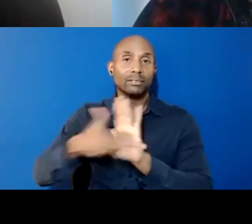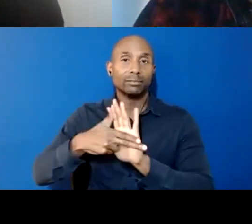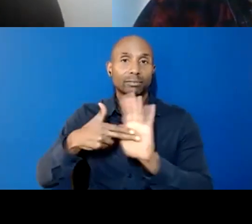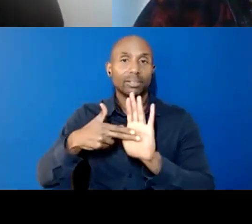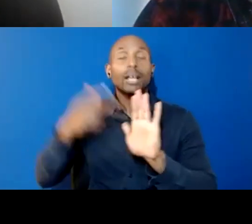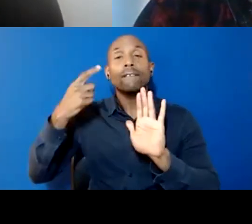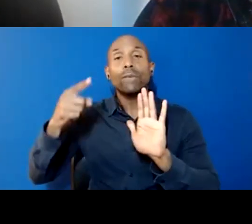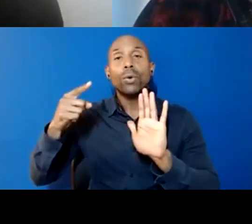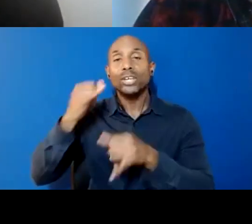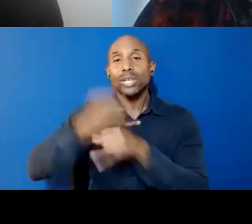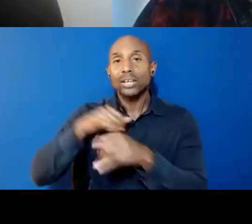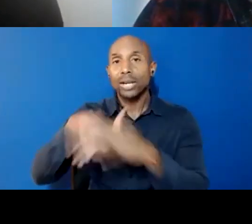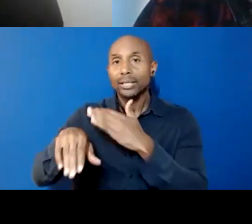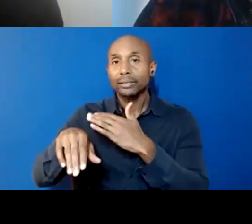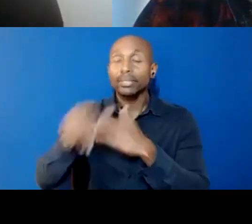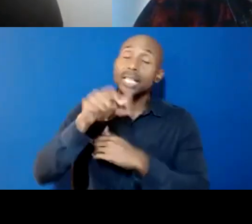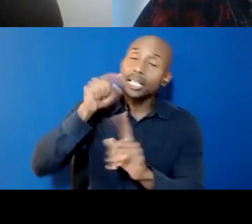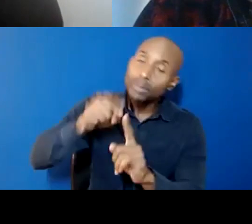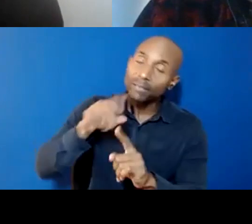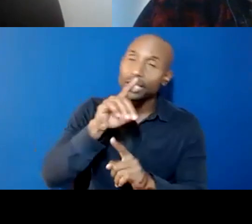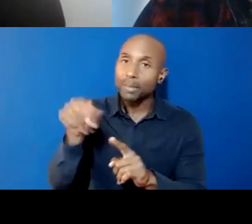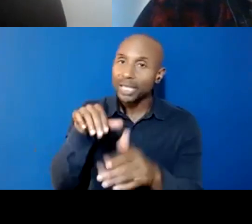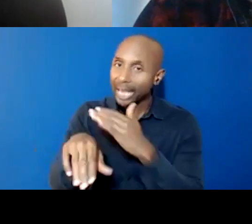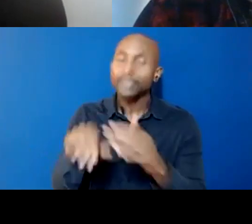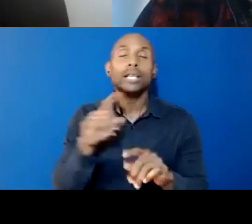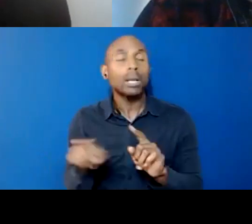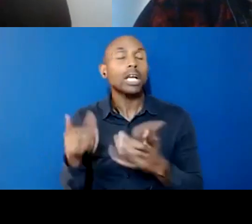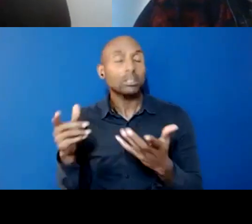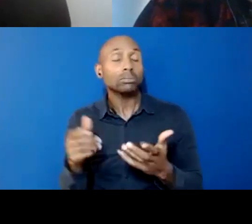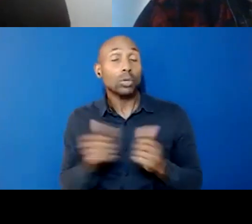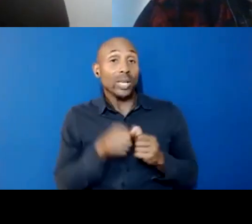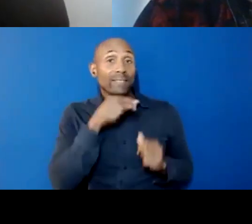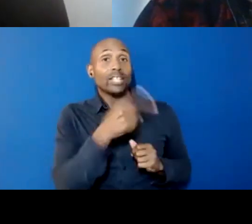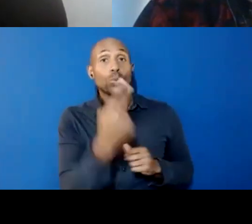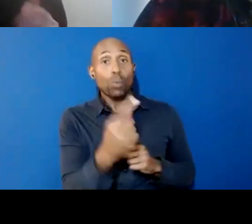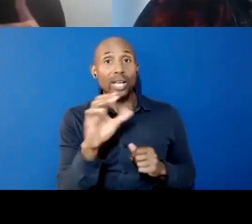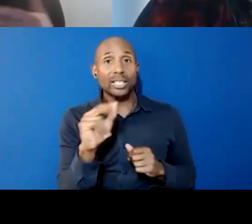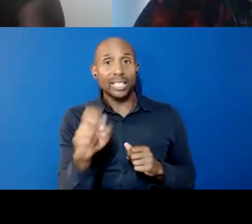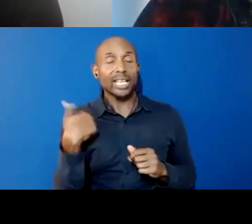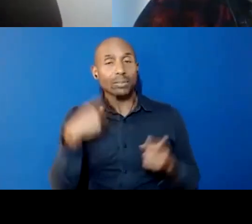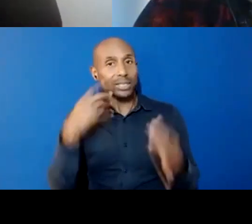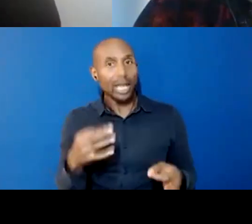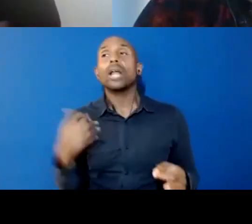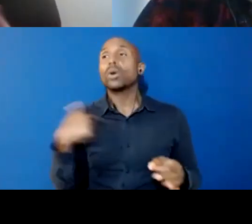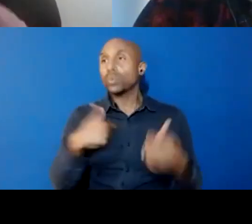disability access. In this case, it was determined that we had the funds and wanted to support.